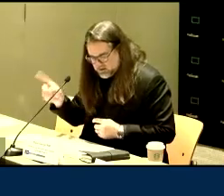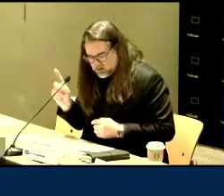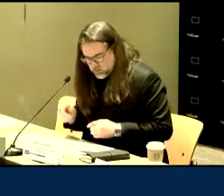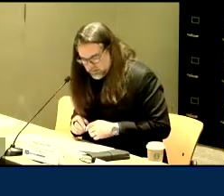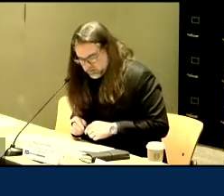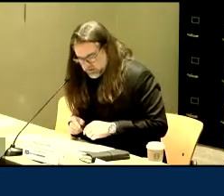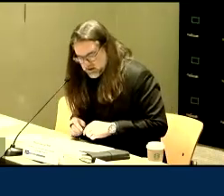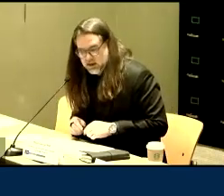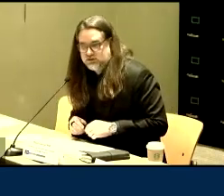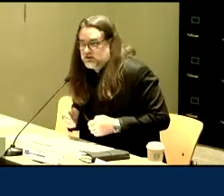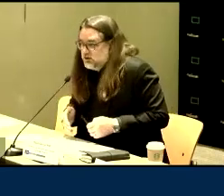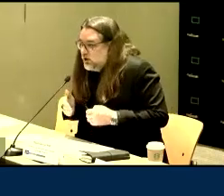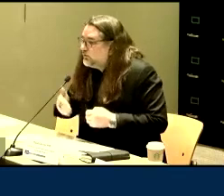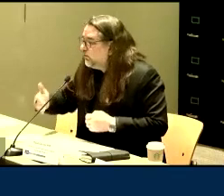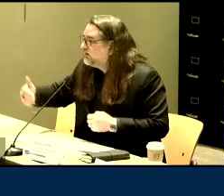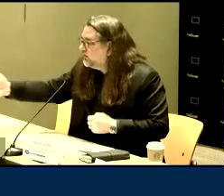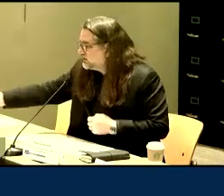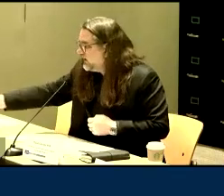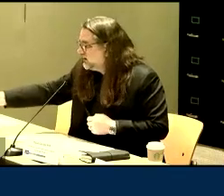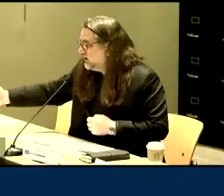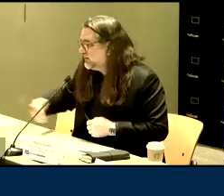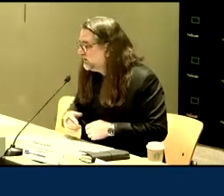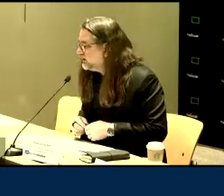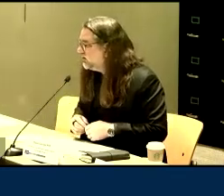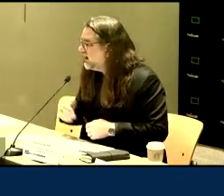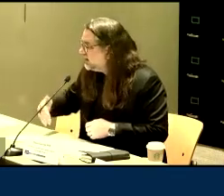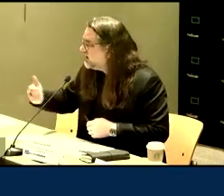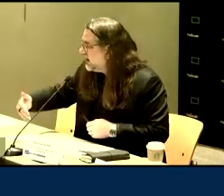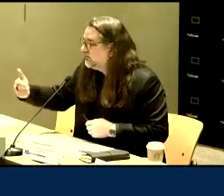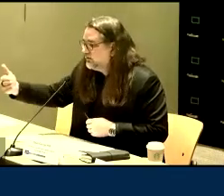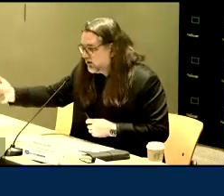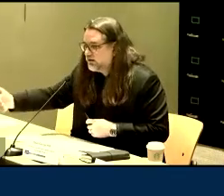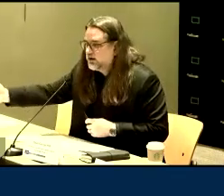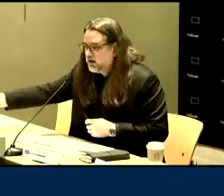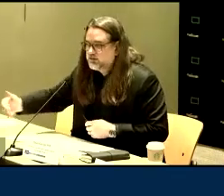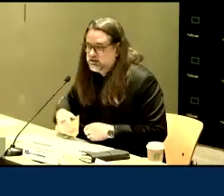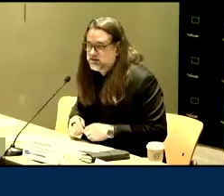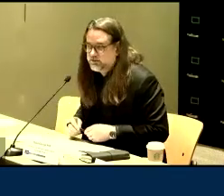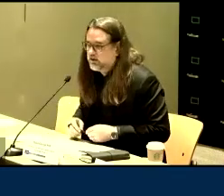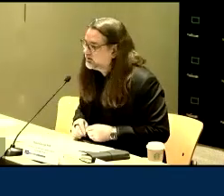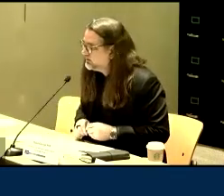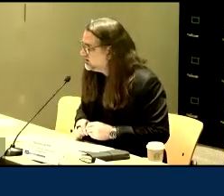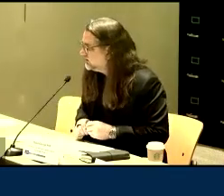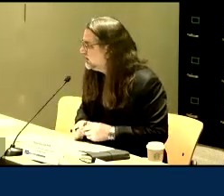This equipped them with knowledge to know what to expect in the upcoming year, and to have targeted conversations with their hospital systems